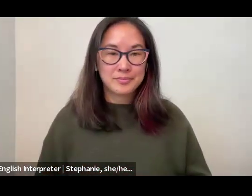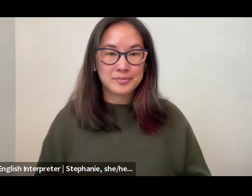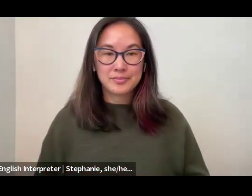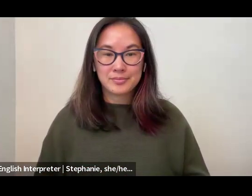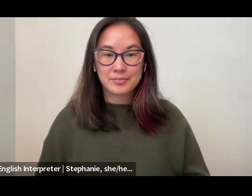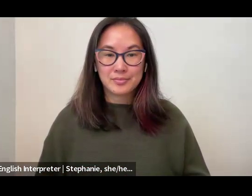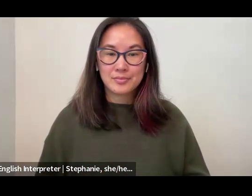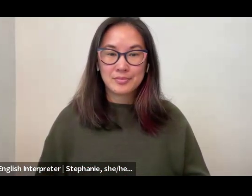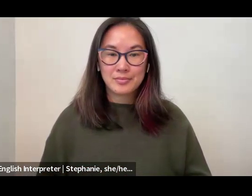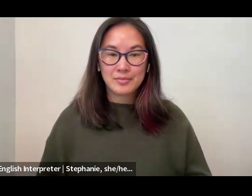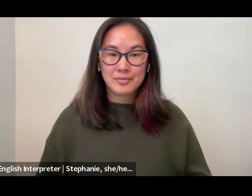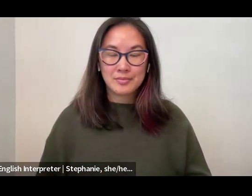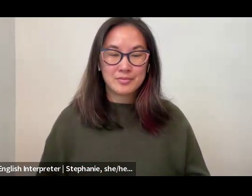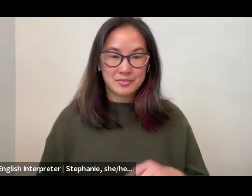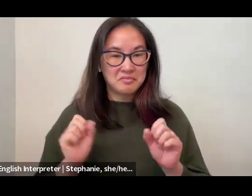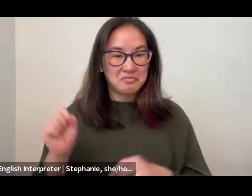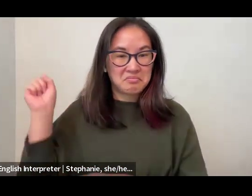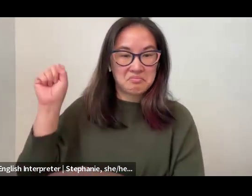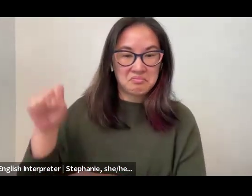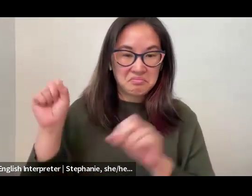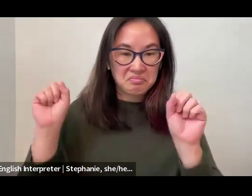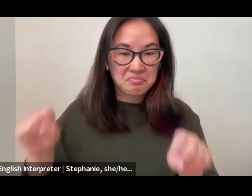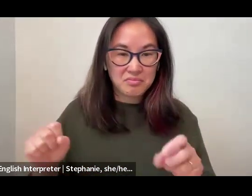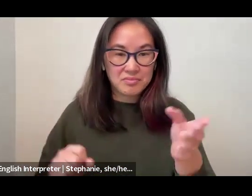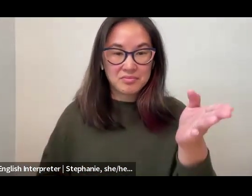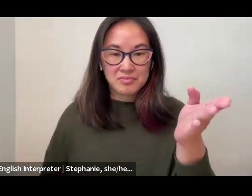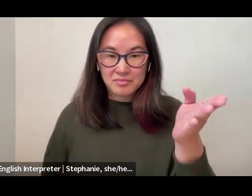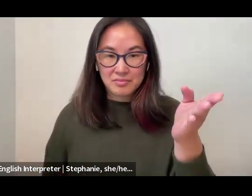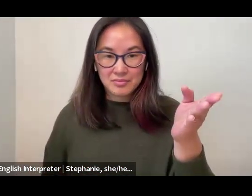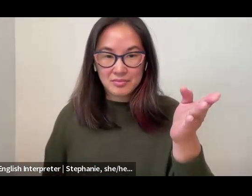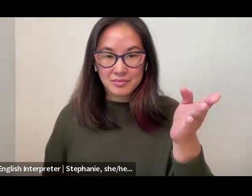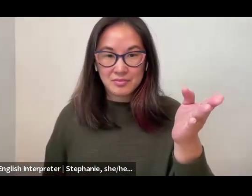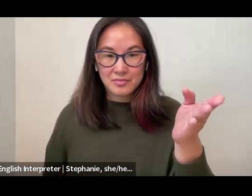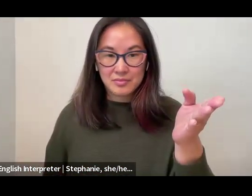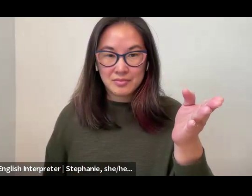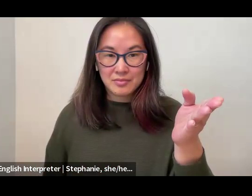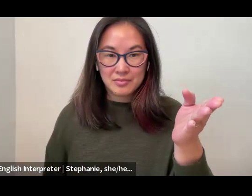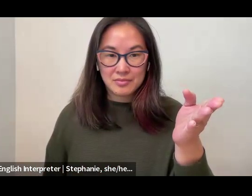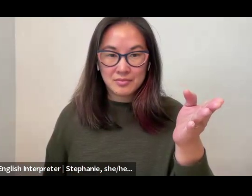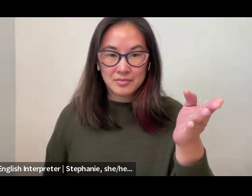You can also lean forward a bit to get more stretch in your hamstring. Rest your hand on your thigh.